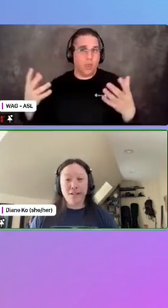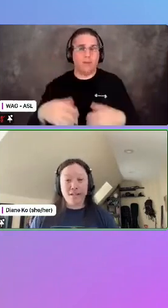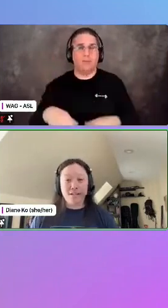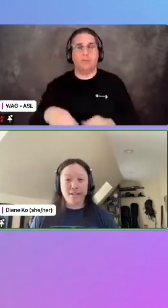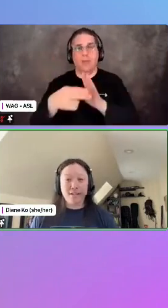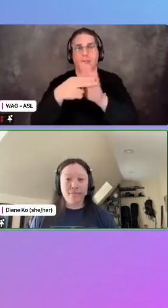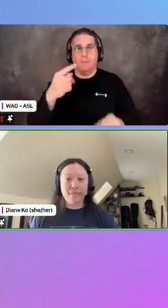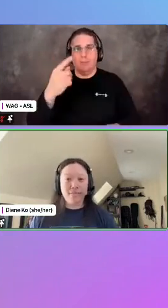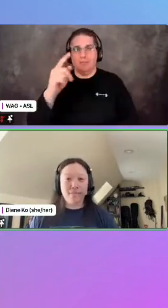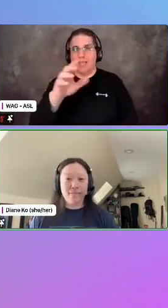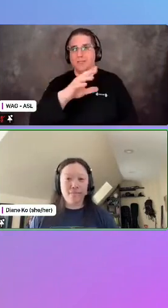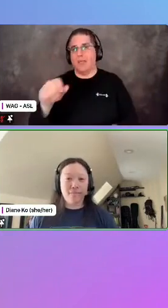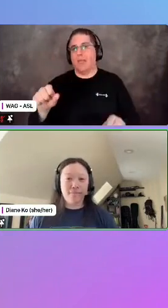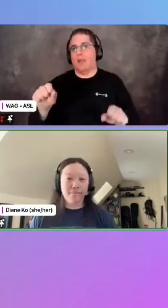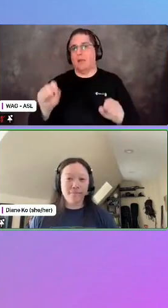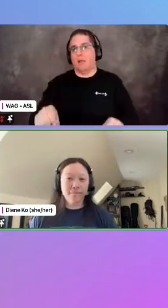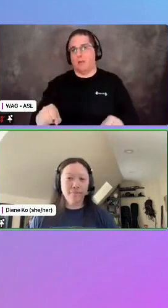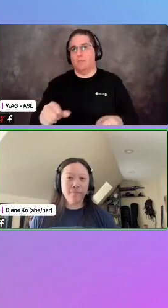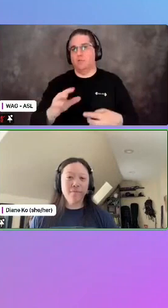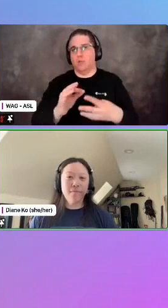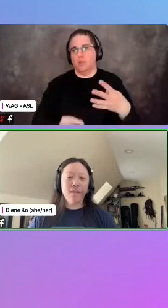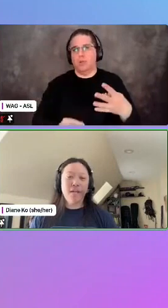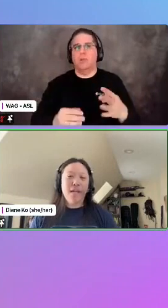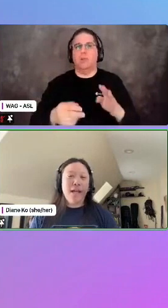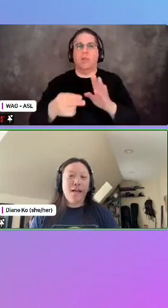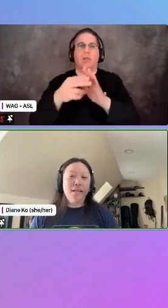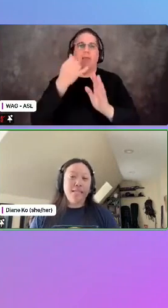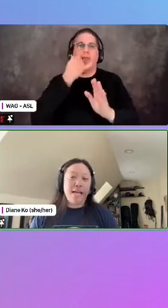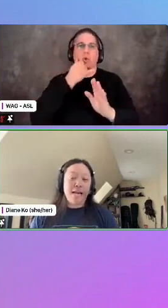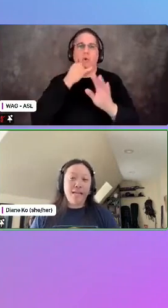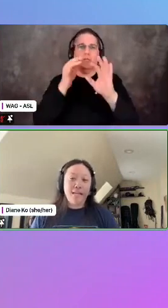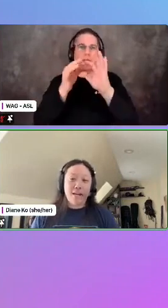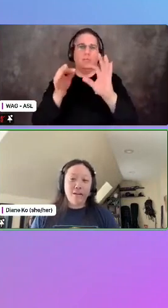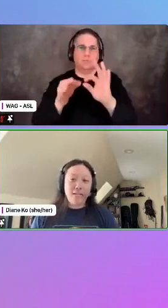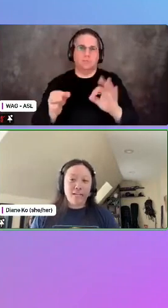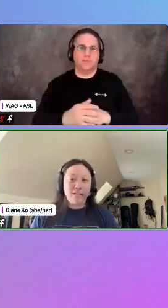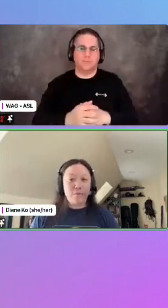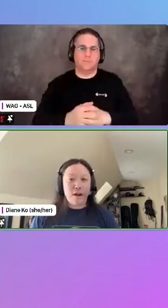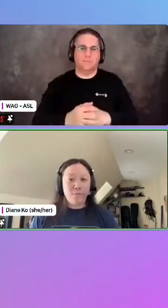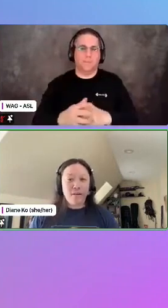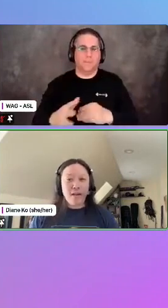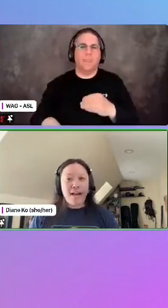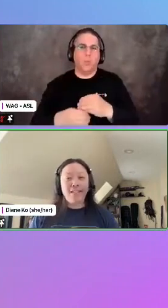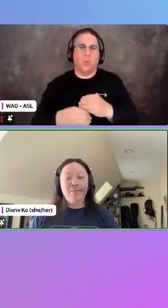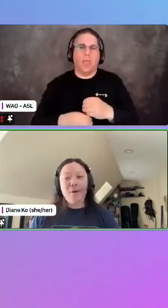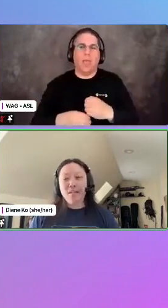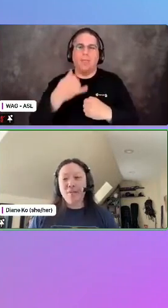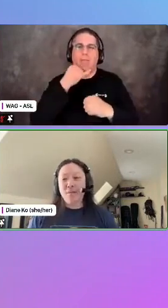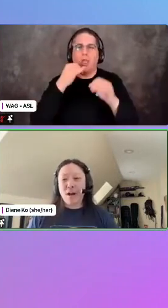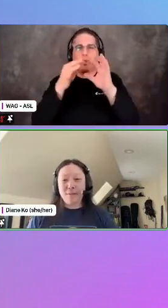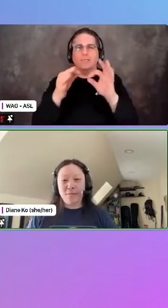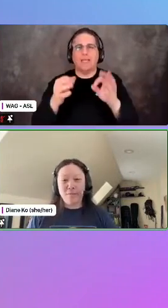required. If you use typescript you can define the types for your prompts using typescript types instead of